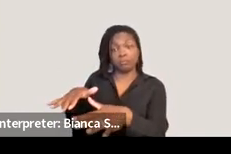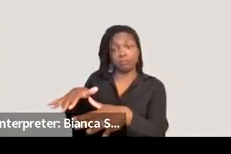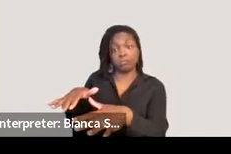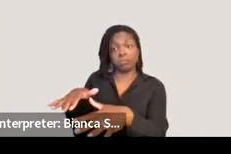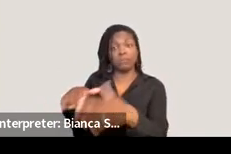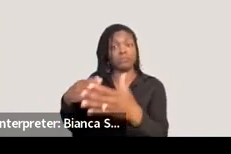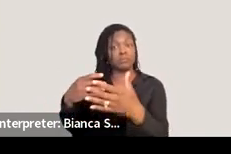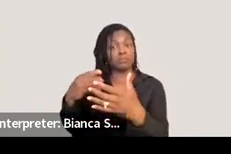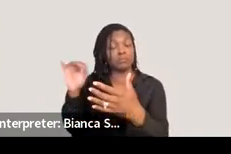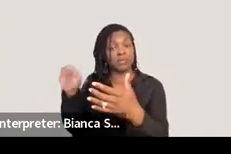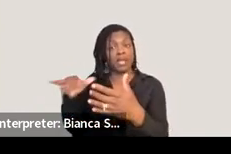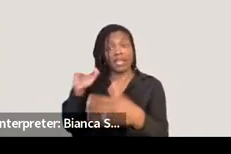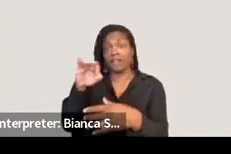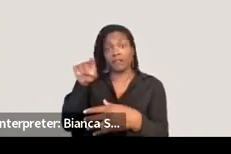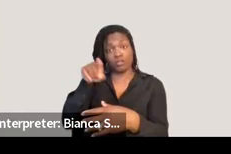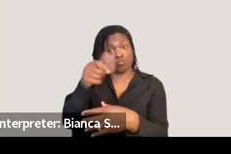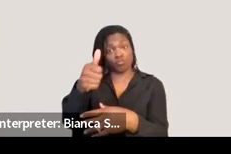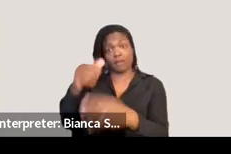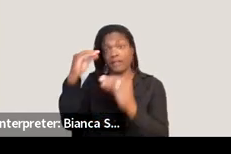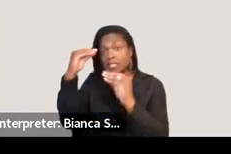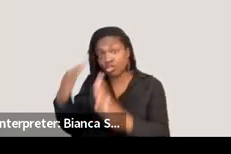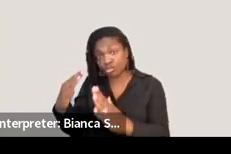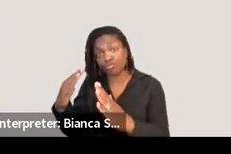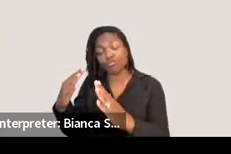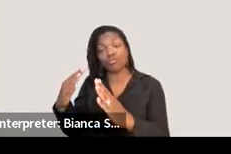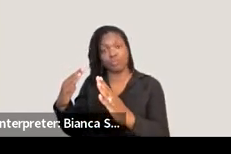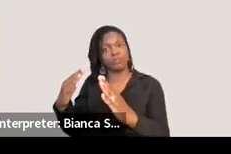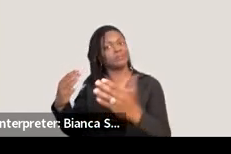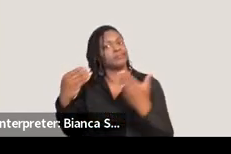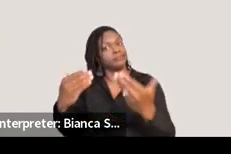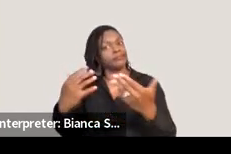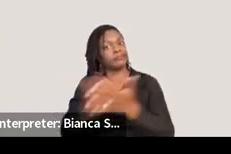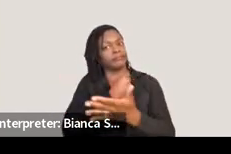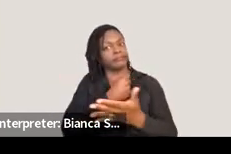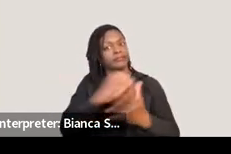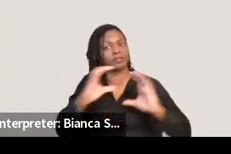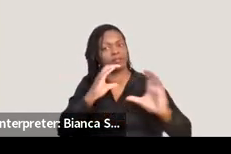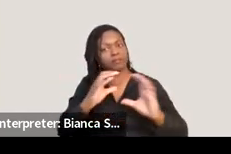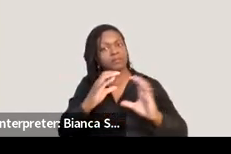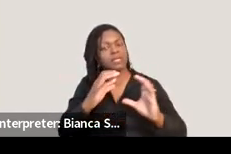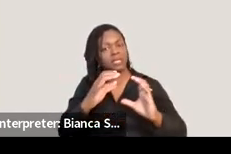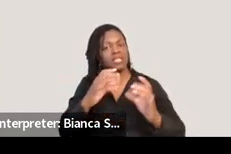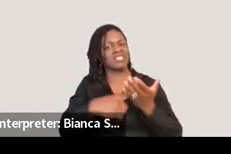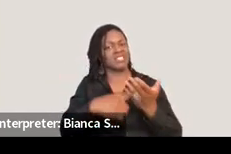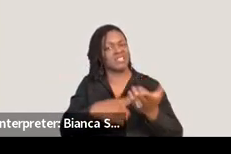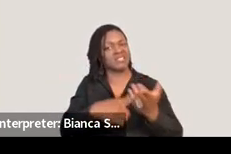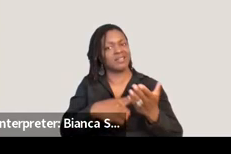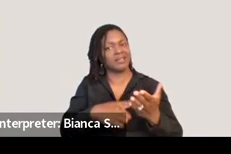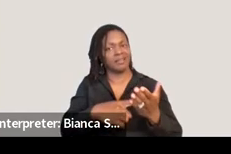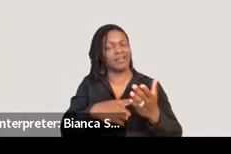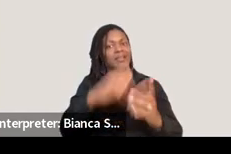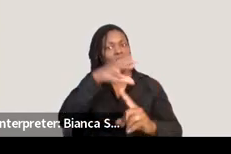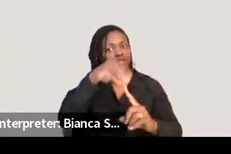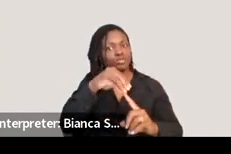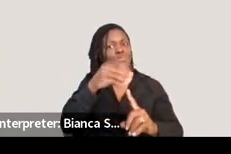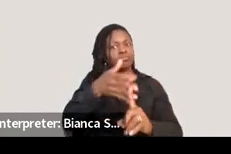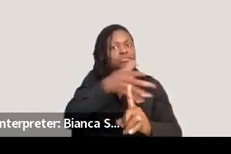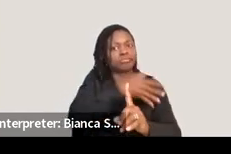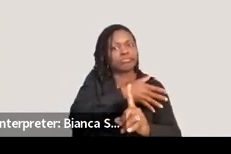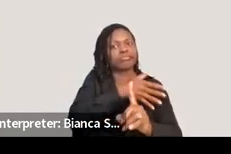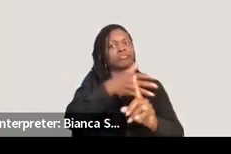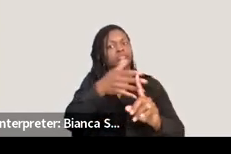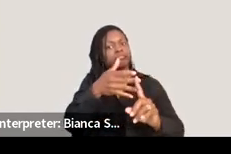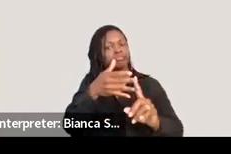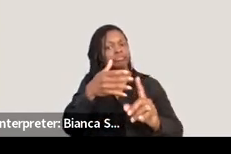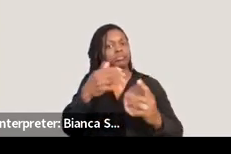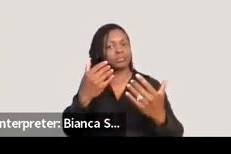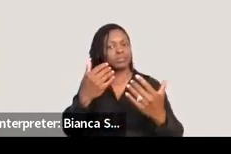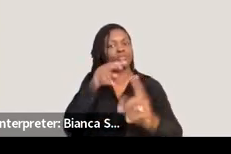And that would be promotion, though moving to prevention. The number one key is to assess emotional wellness effectively.